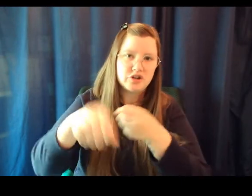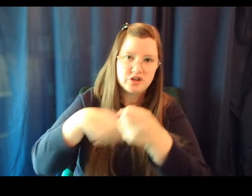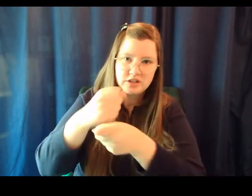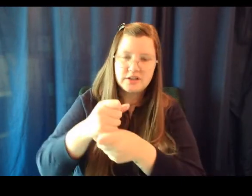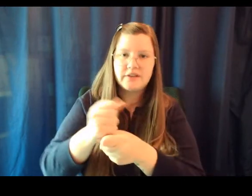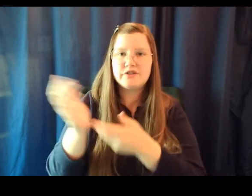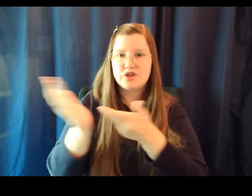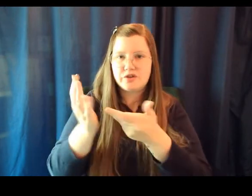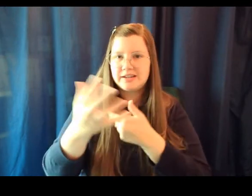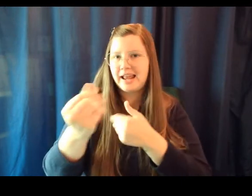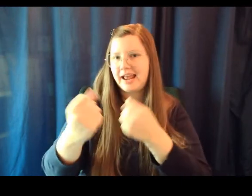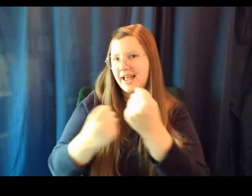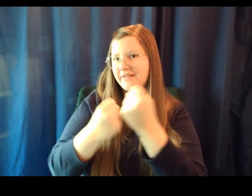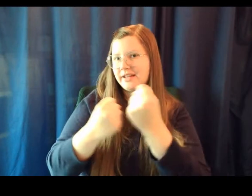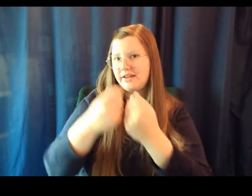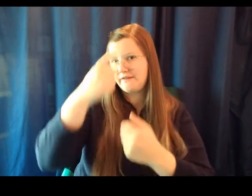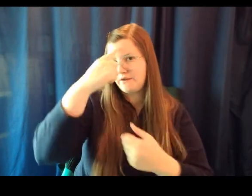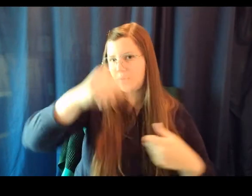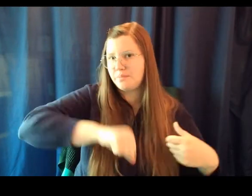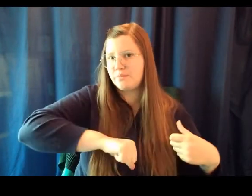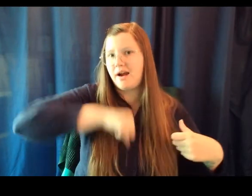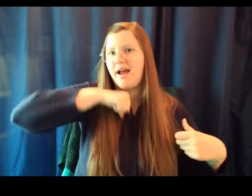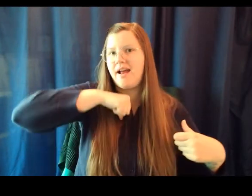We wish you all the best on your new adventures!